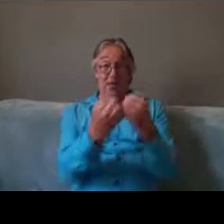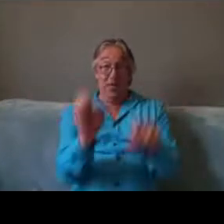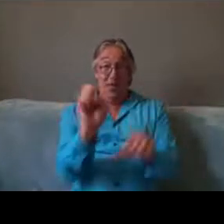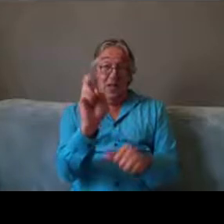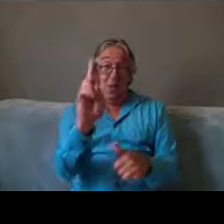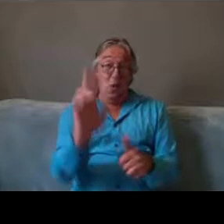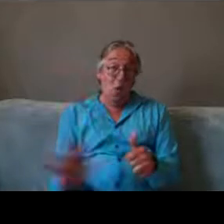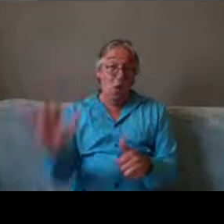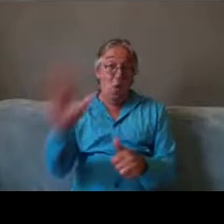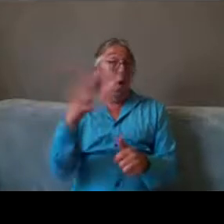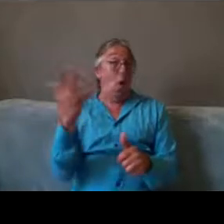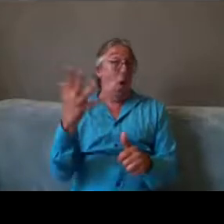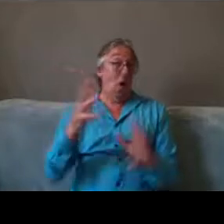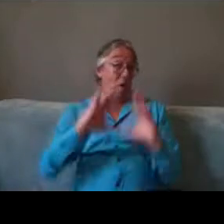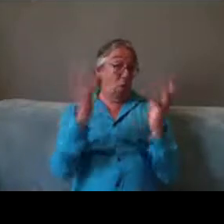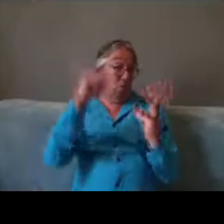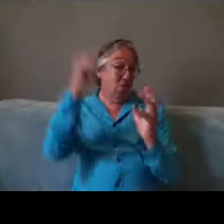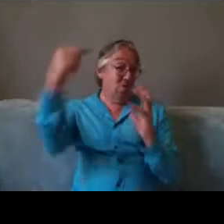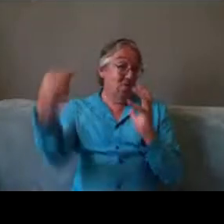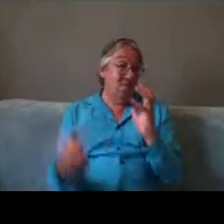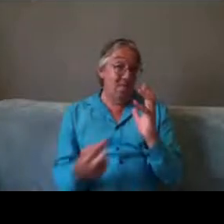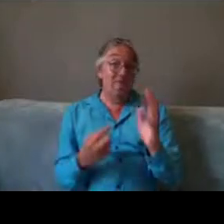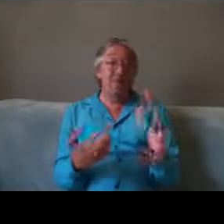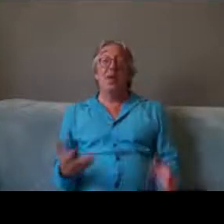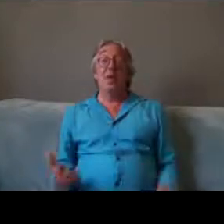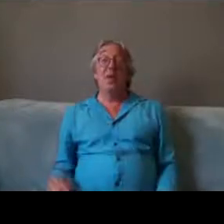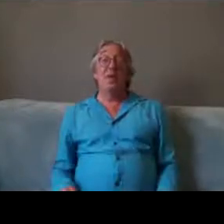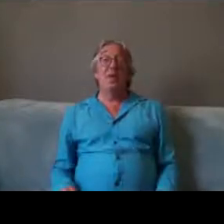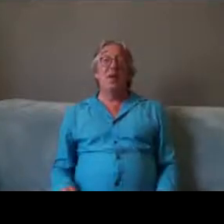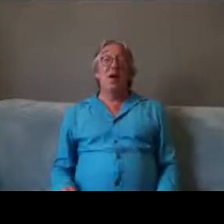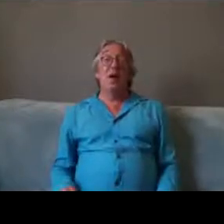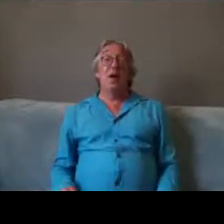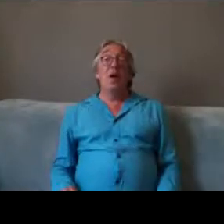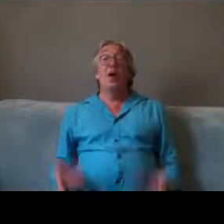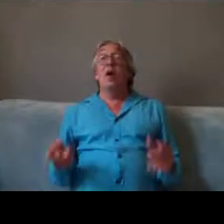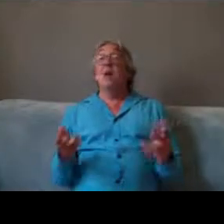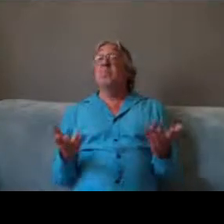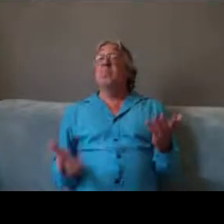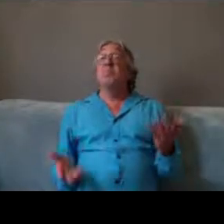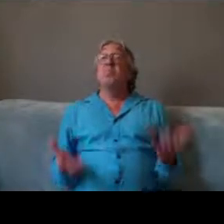Flanders is one of the few countries that has such a focus on inclusion.